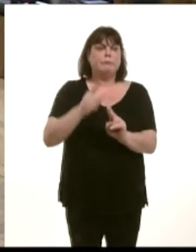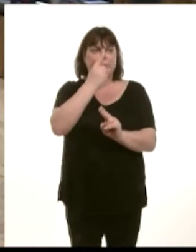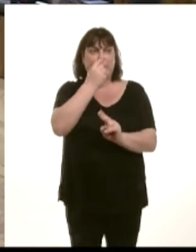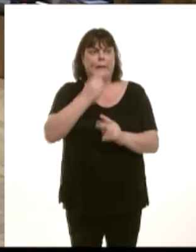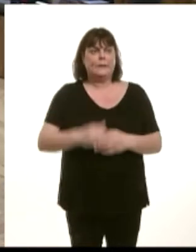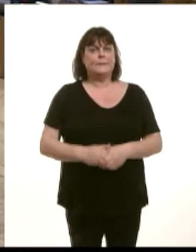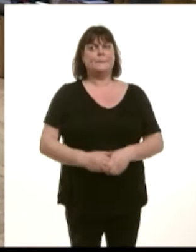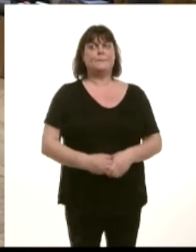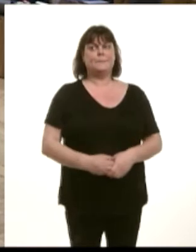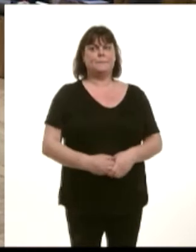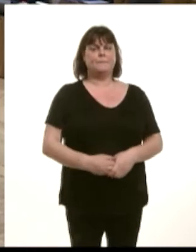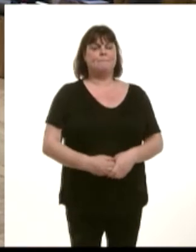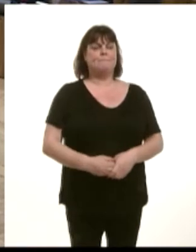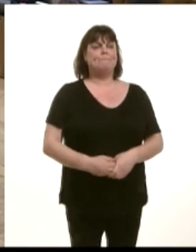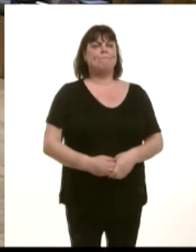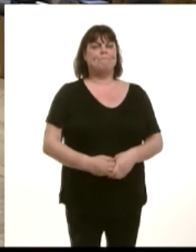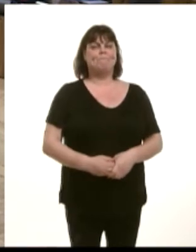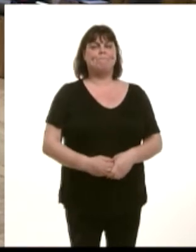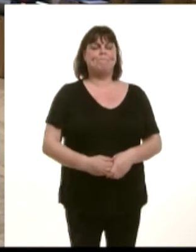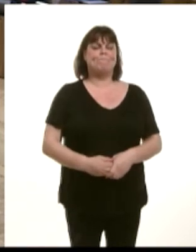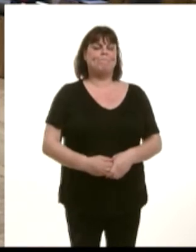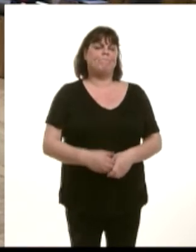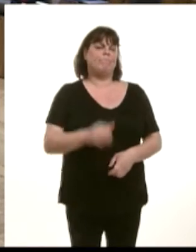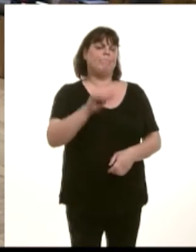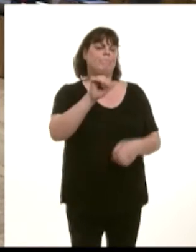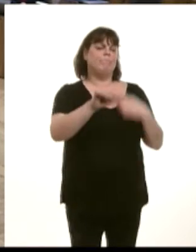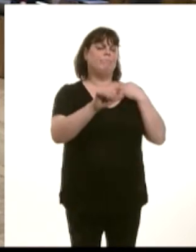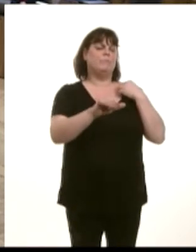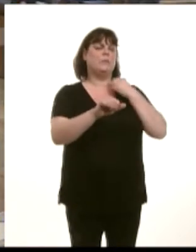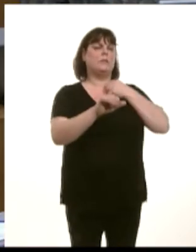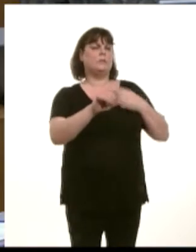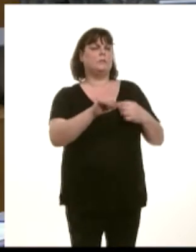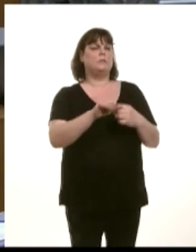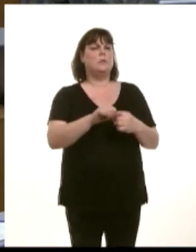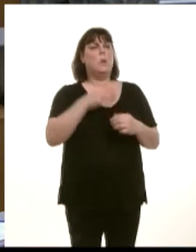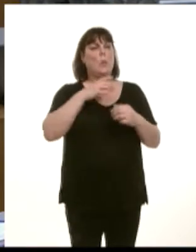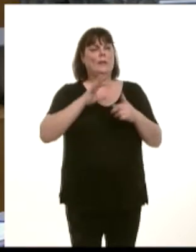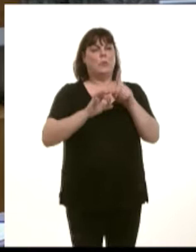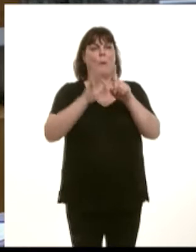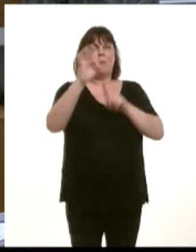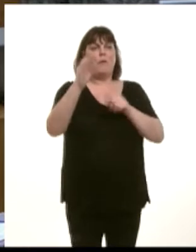Carwyn Jones: Yes, it is right to say that bolstering primary care is a way of reducing